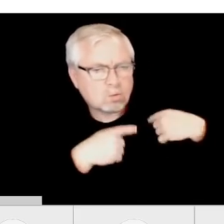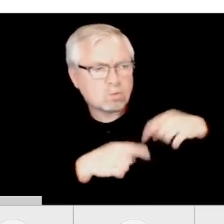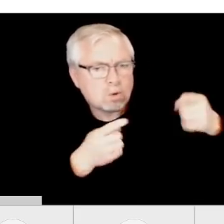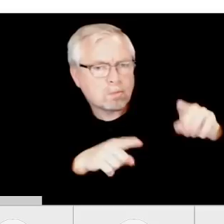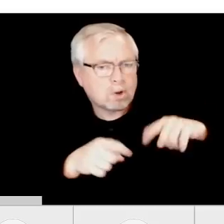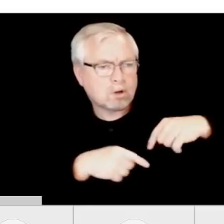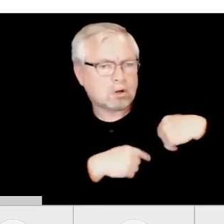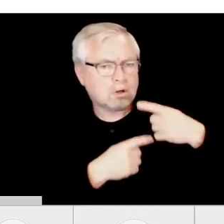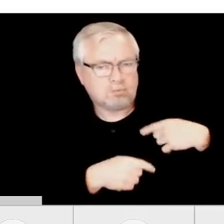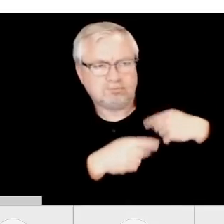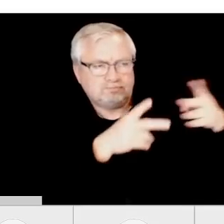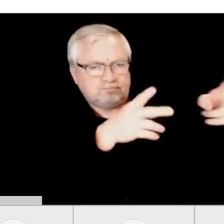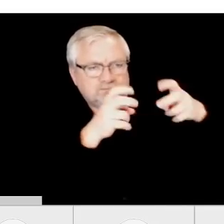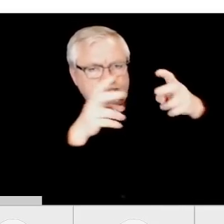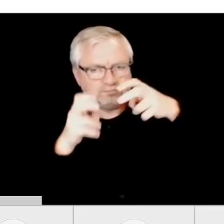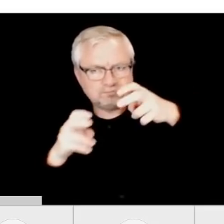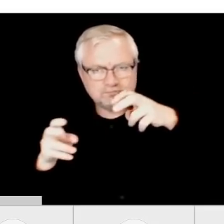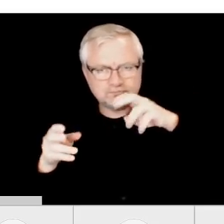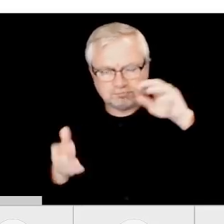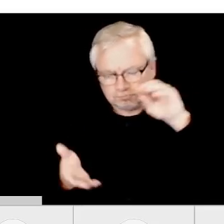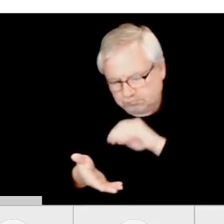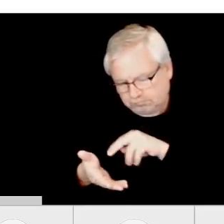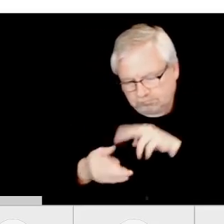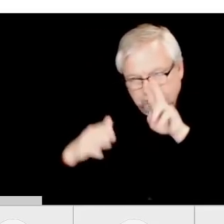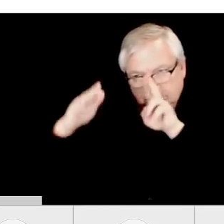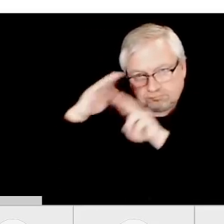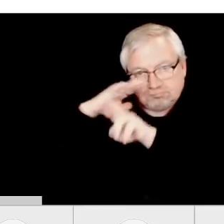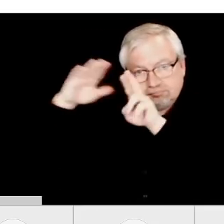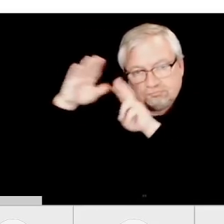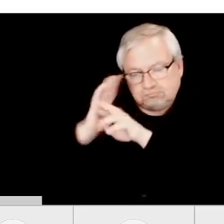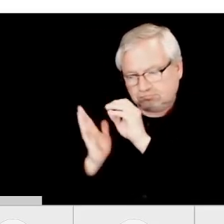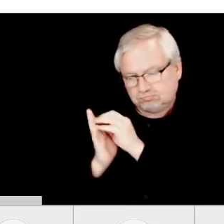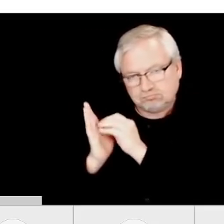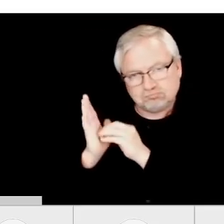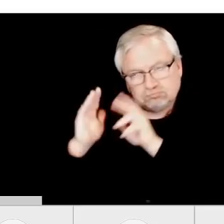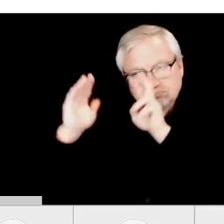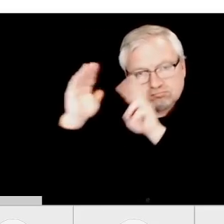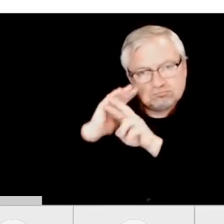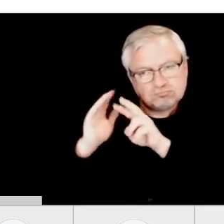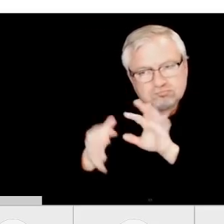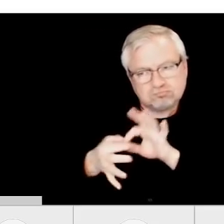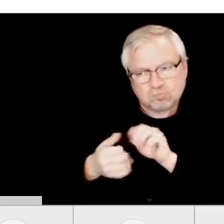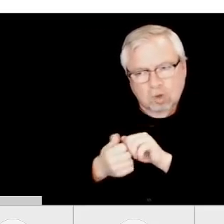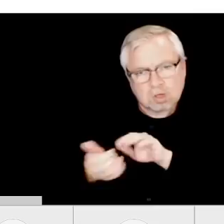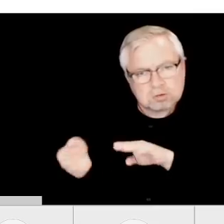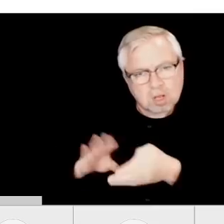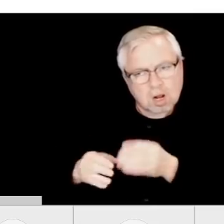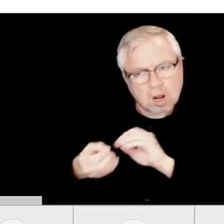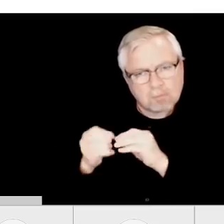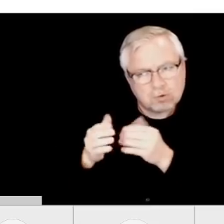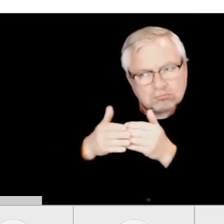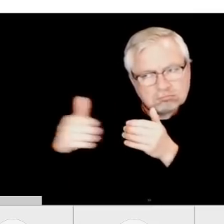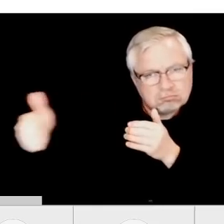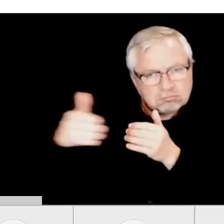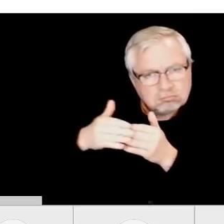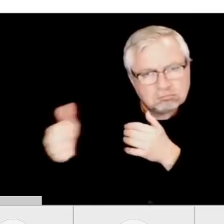As we observe deaths further, then we can recalibrate and can regenerate our